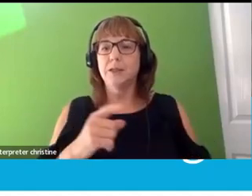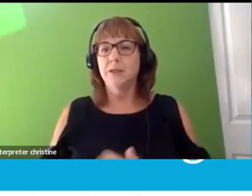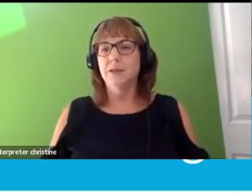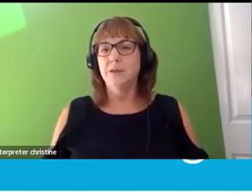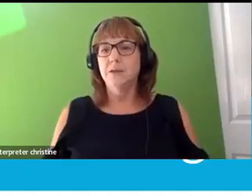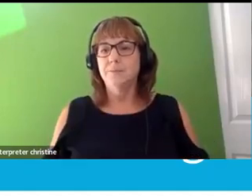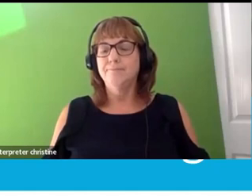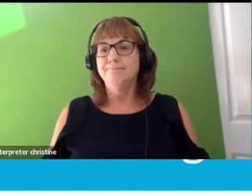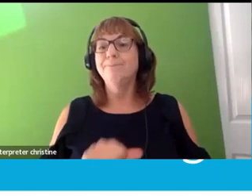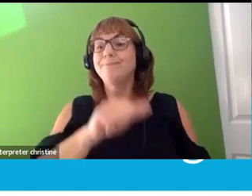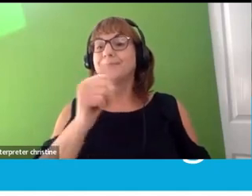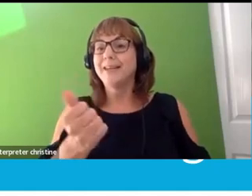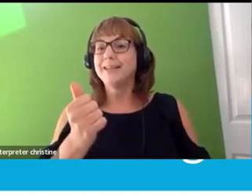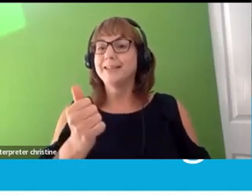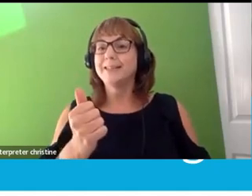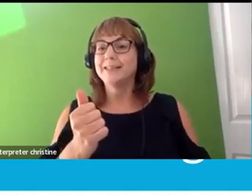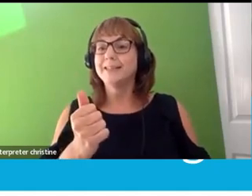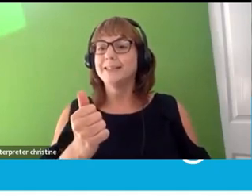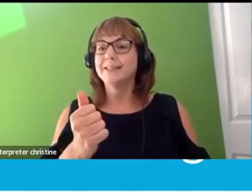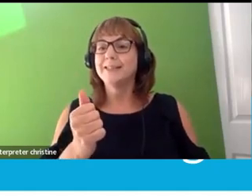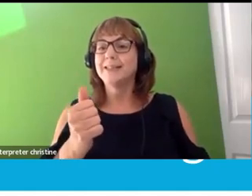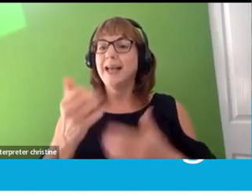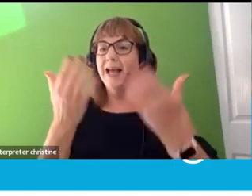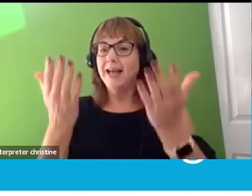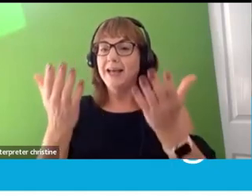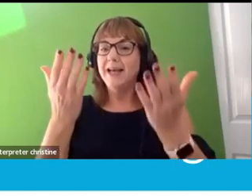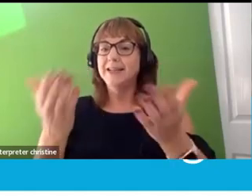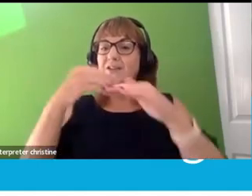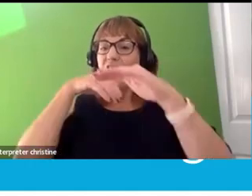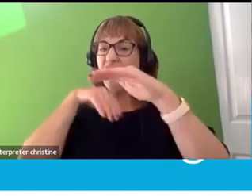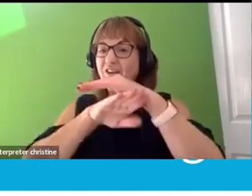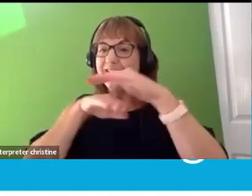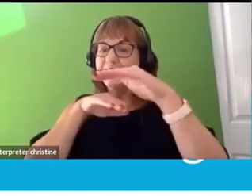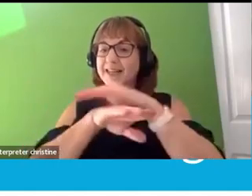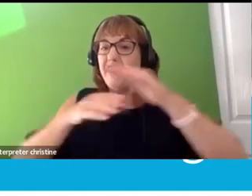and then you can try putting your hands underneath your bottom. This is quite tricky and then